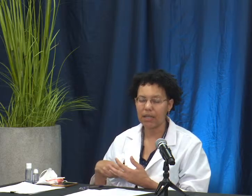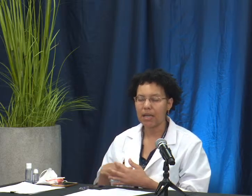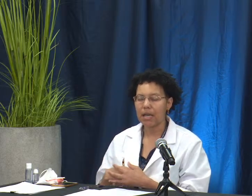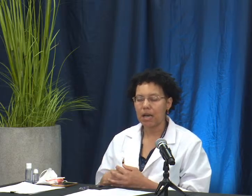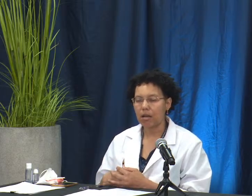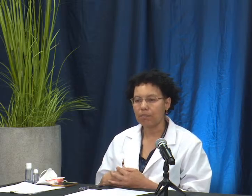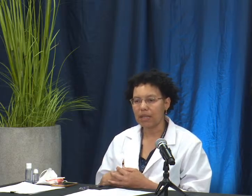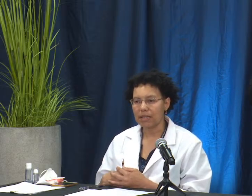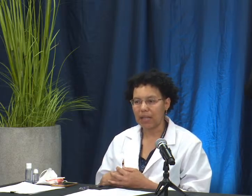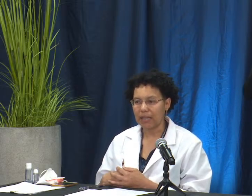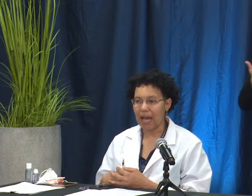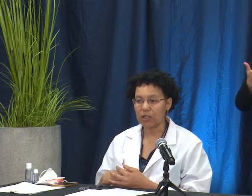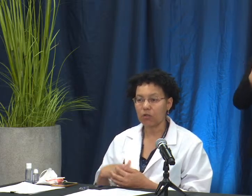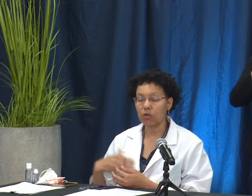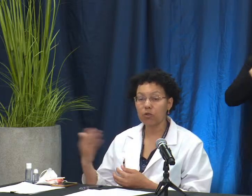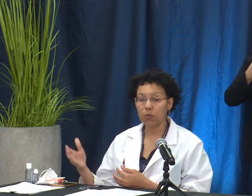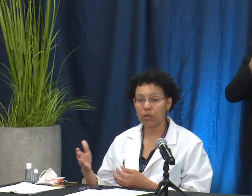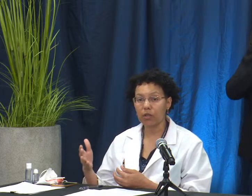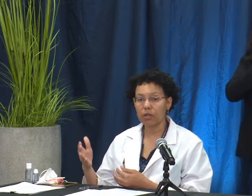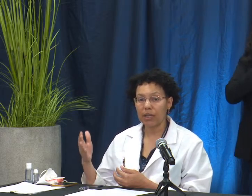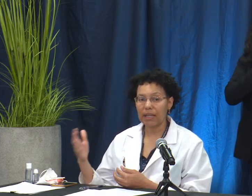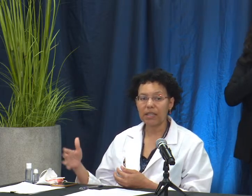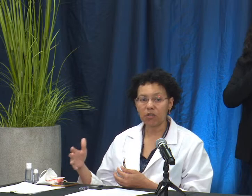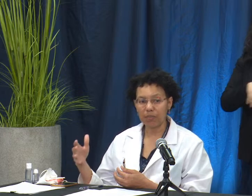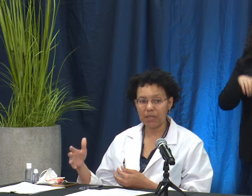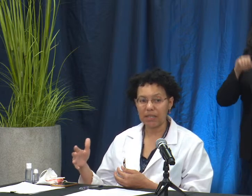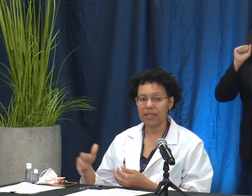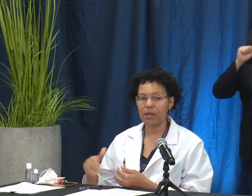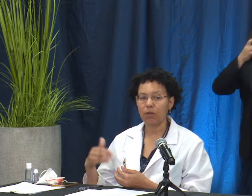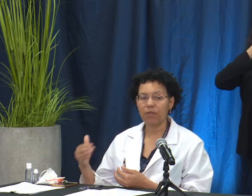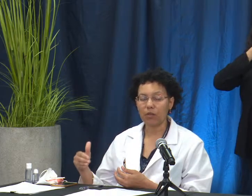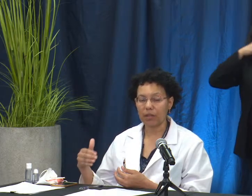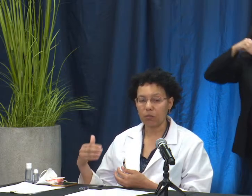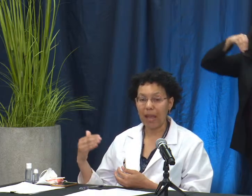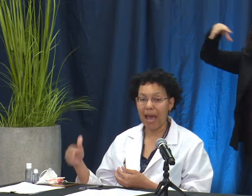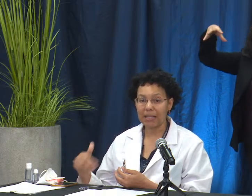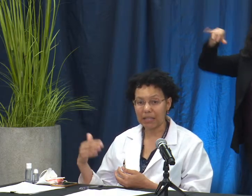things like that so those were essential businesses that we felt like we had to